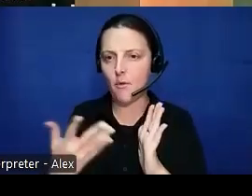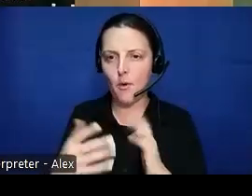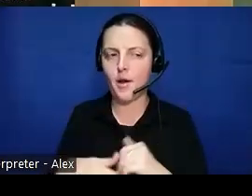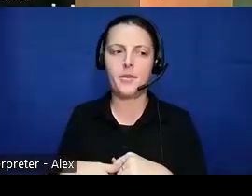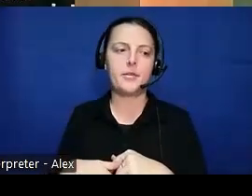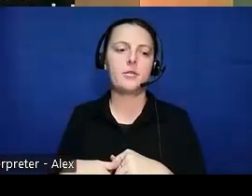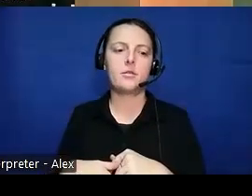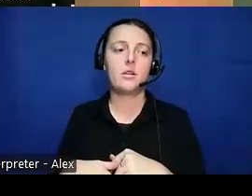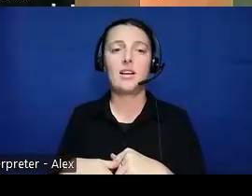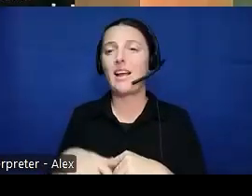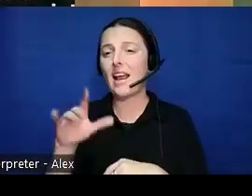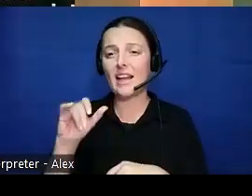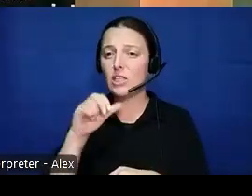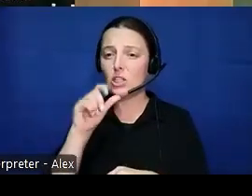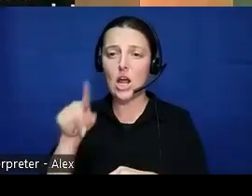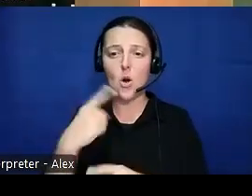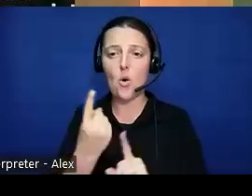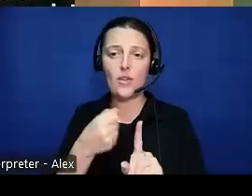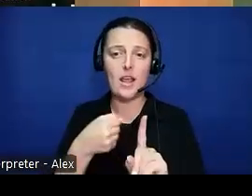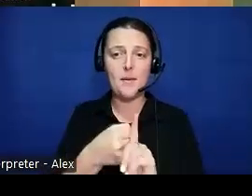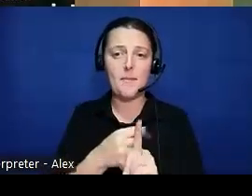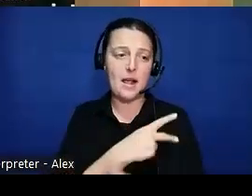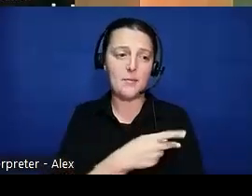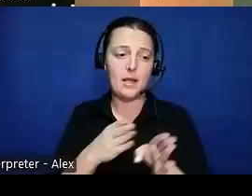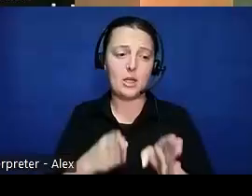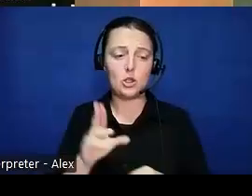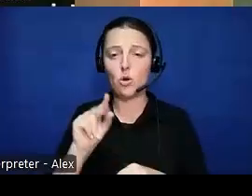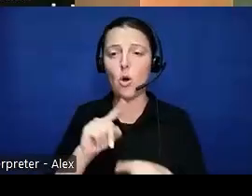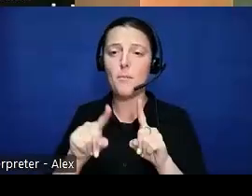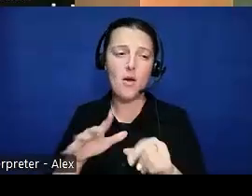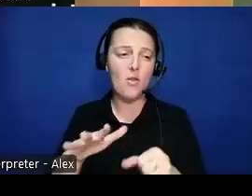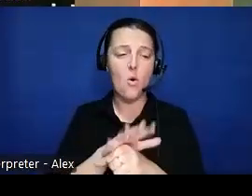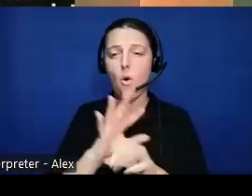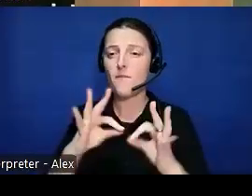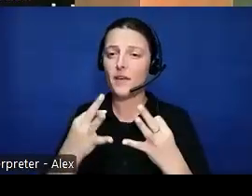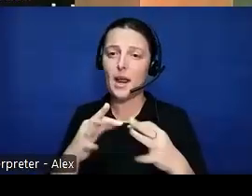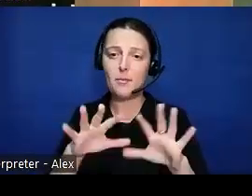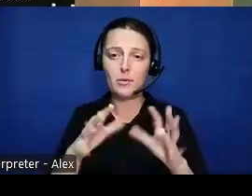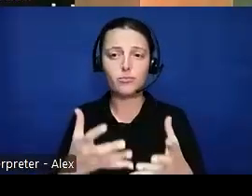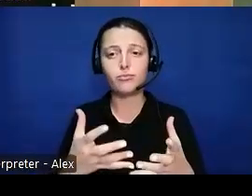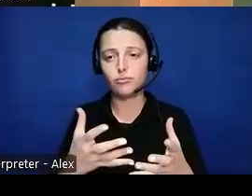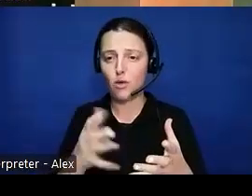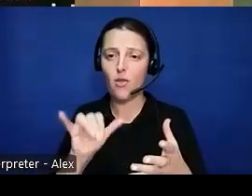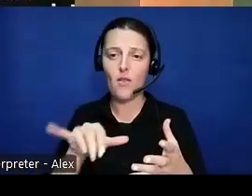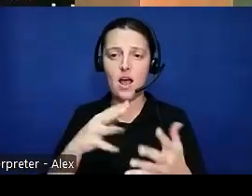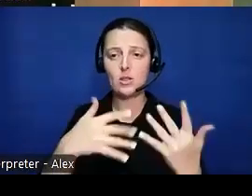the family, etc. All of that is disrupted. Um and so, you know, you have to think about the system,